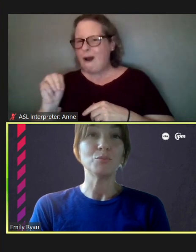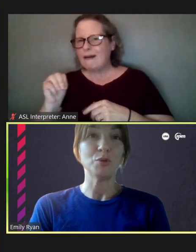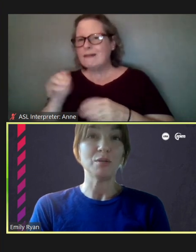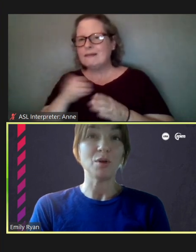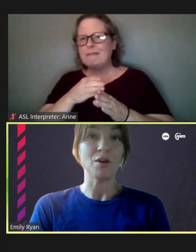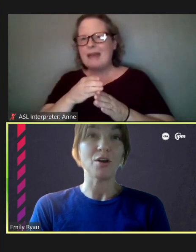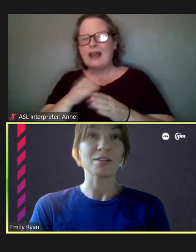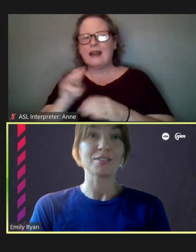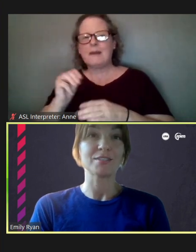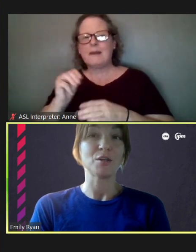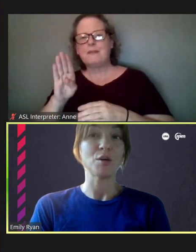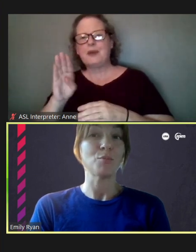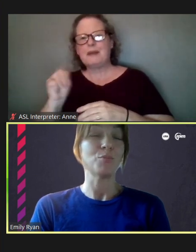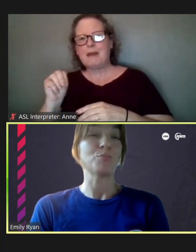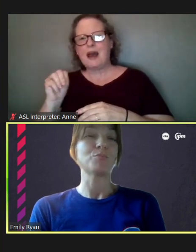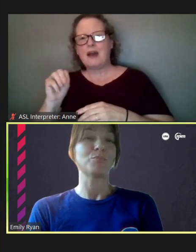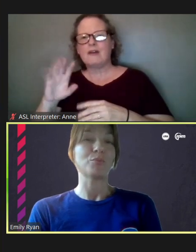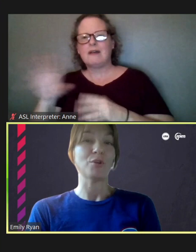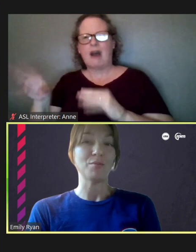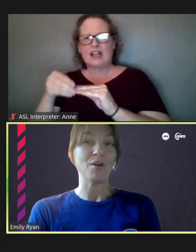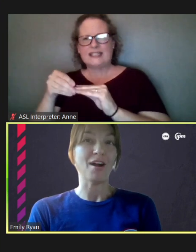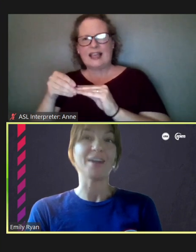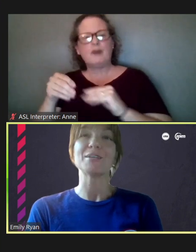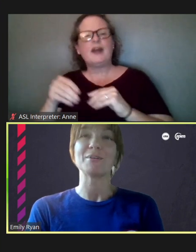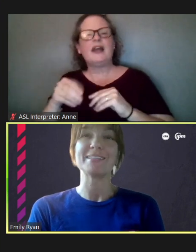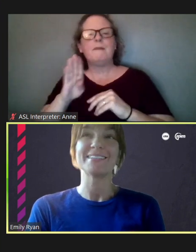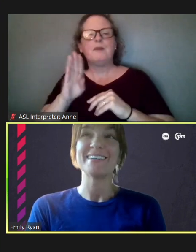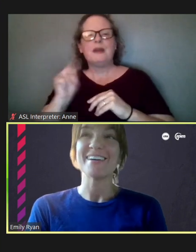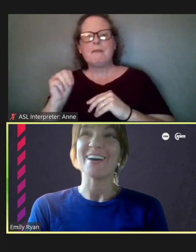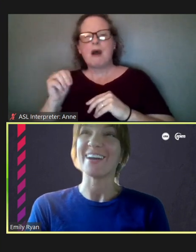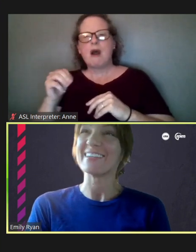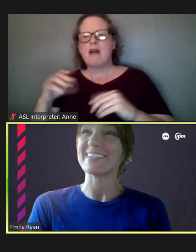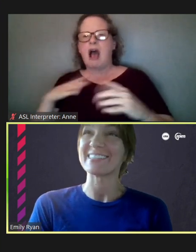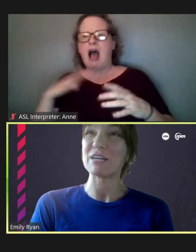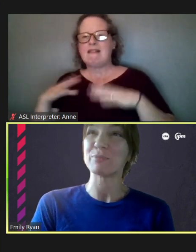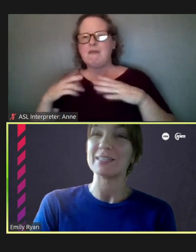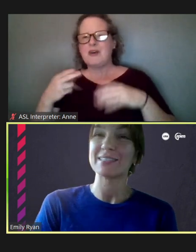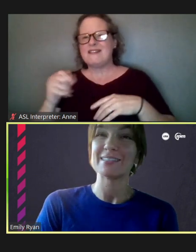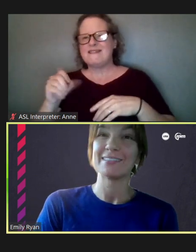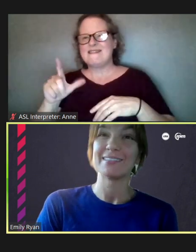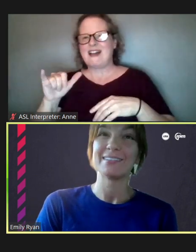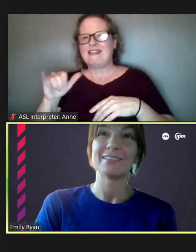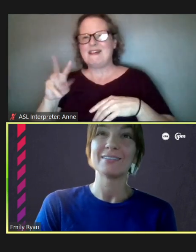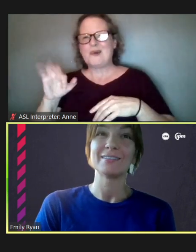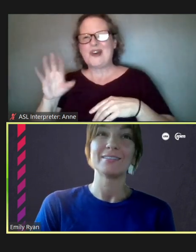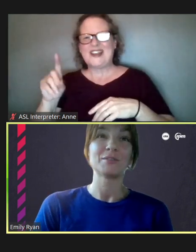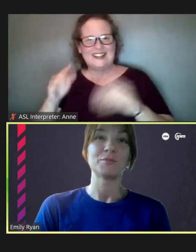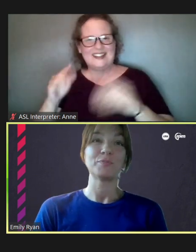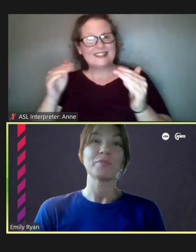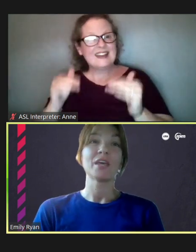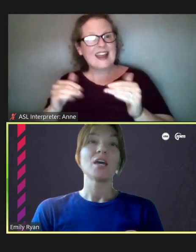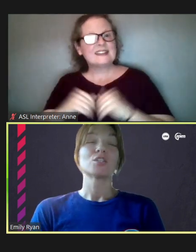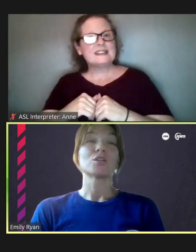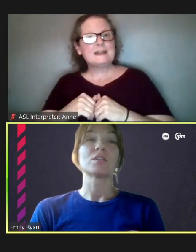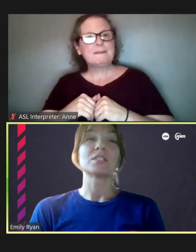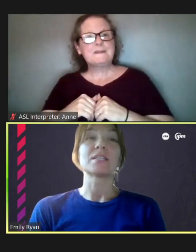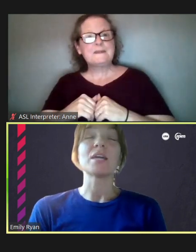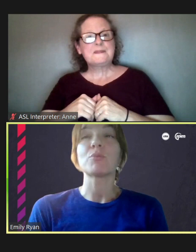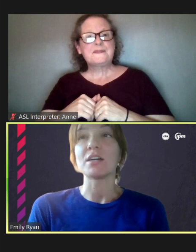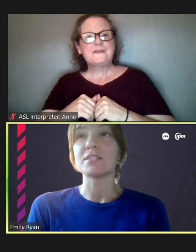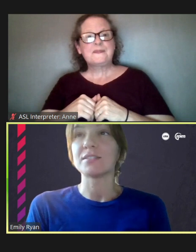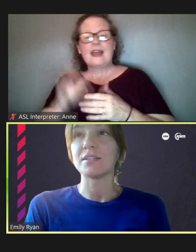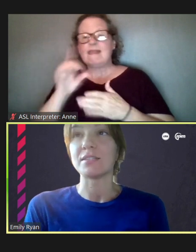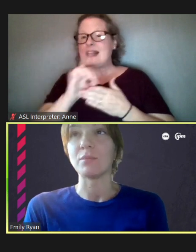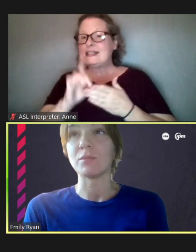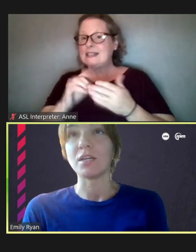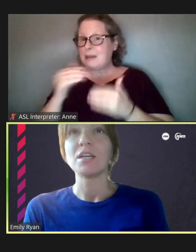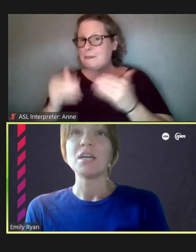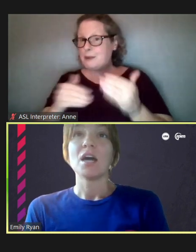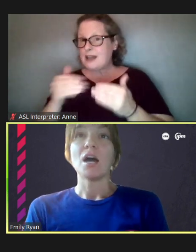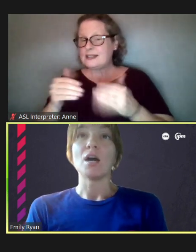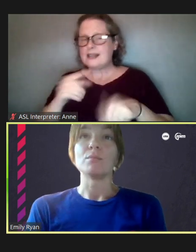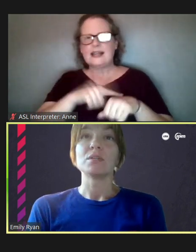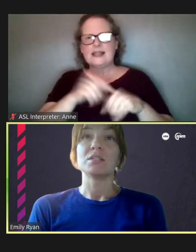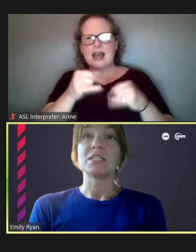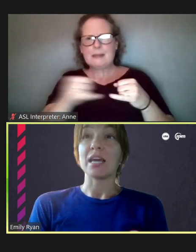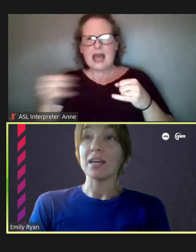Bryn Mawr aux. Bryn Mawr Hollywood. Aright, next slide please. So the Design Process and Timeline. Today